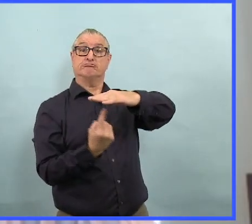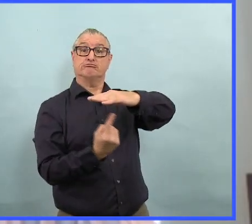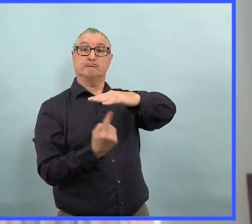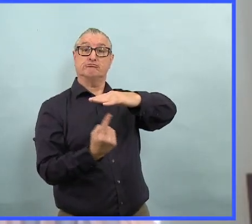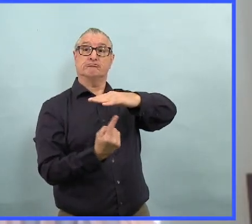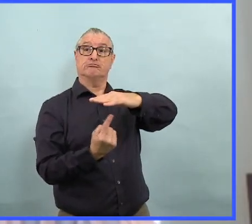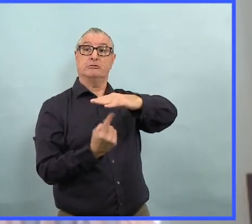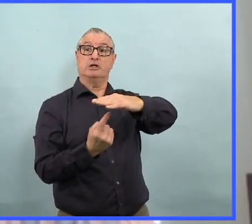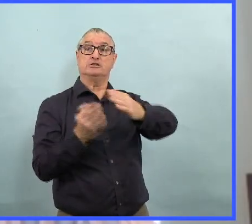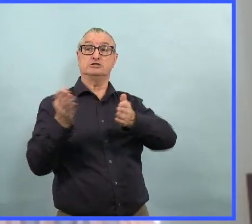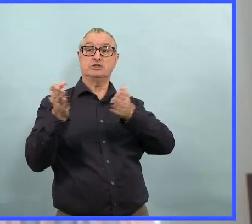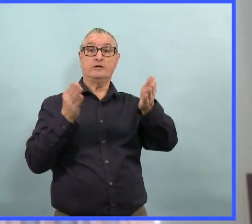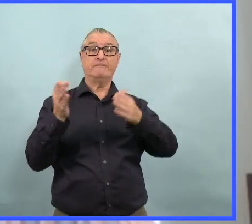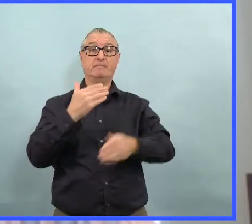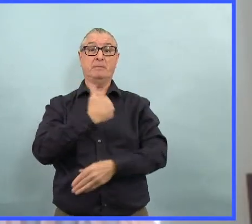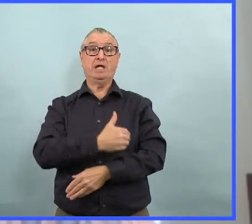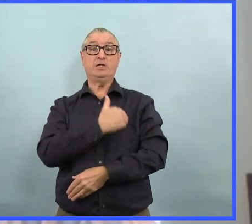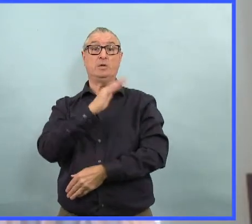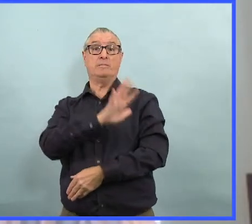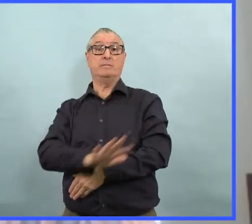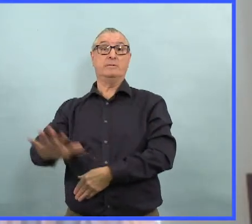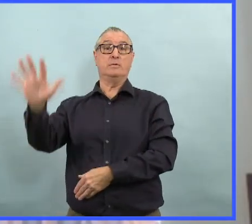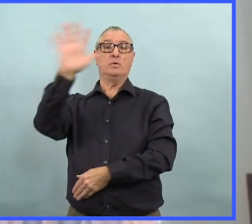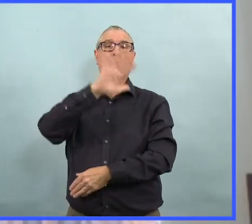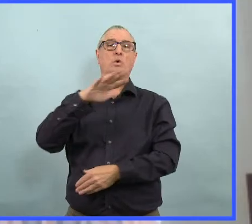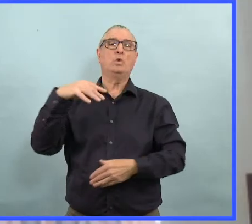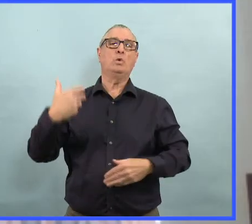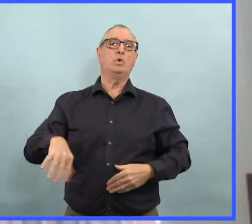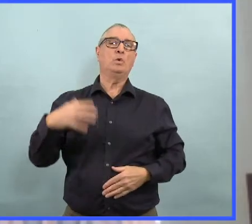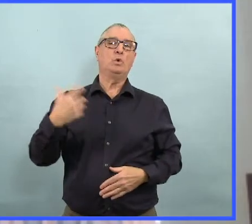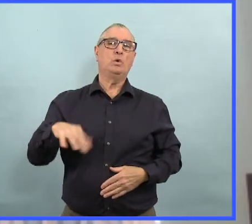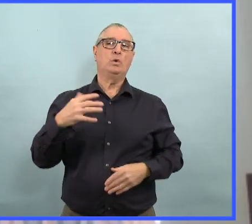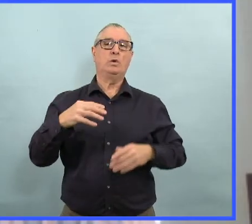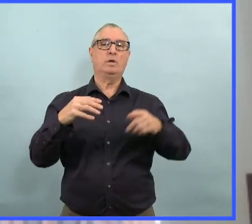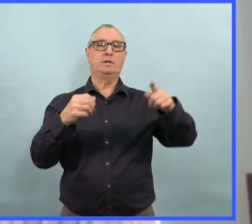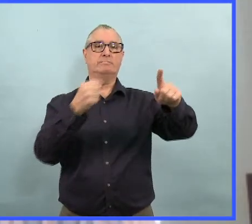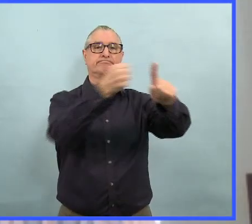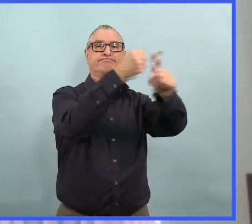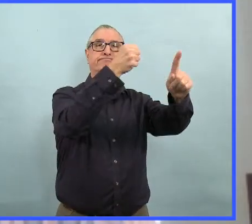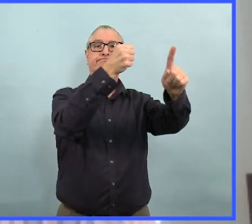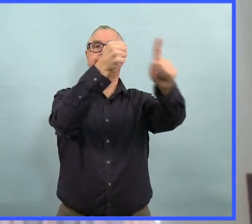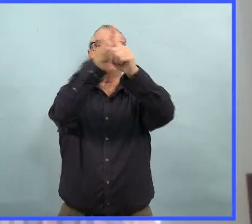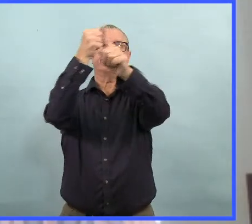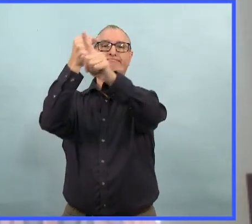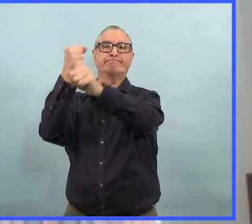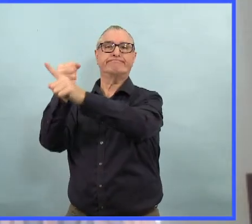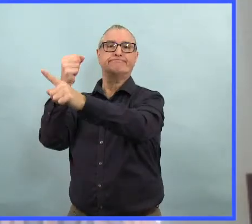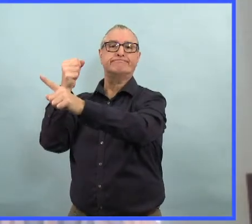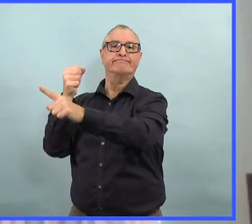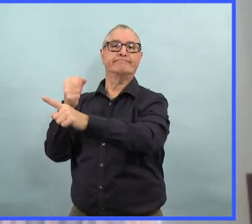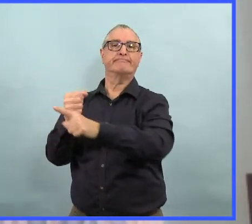reviewing we're not going to change it we're certainly reviewing it over time but those are the things we have to have to consider